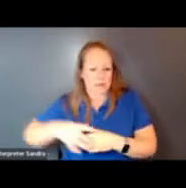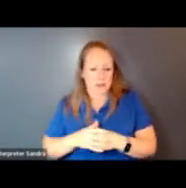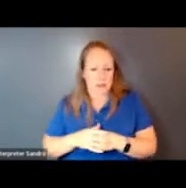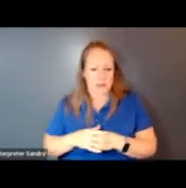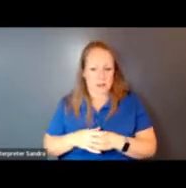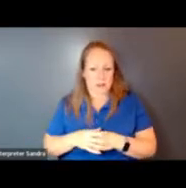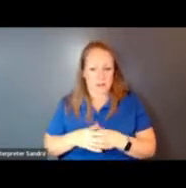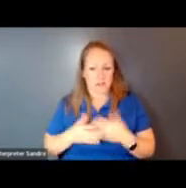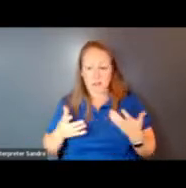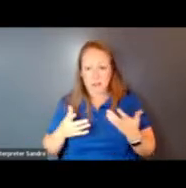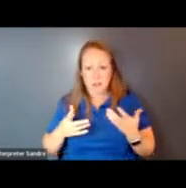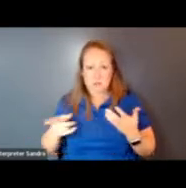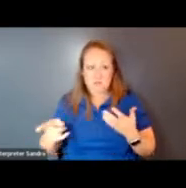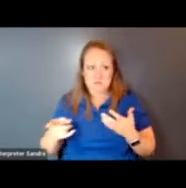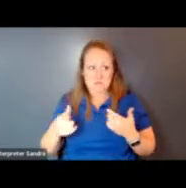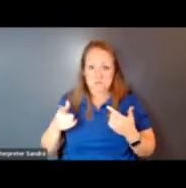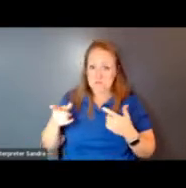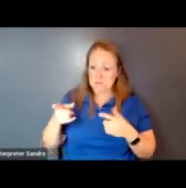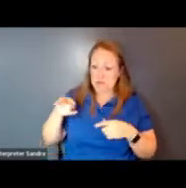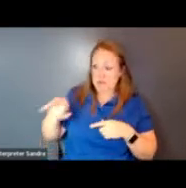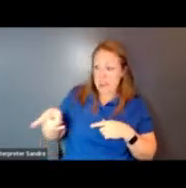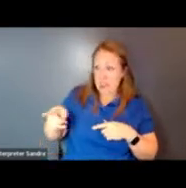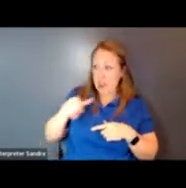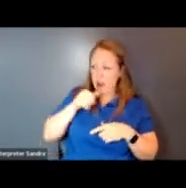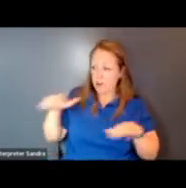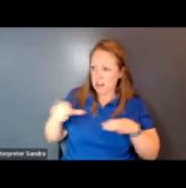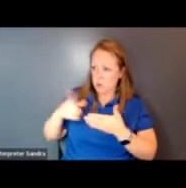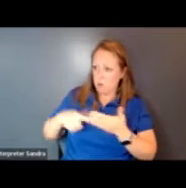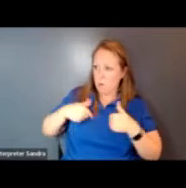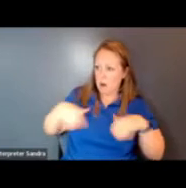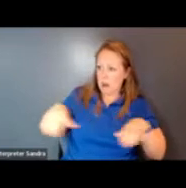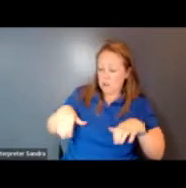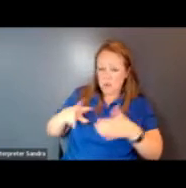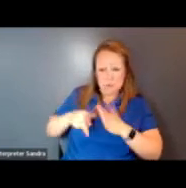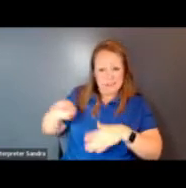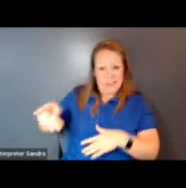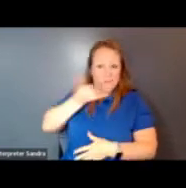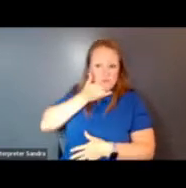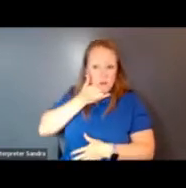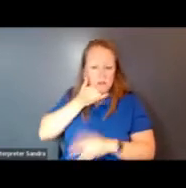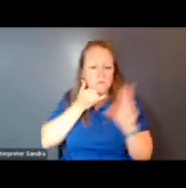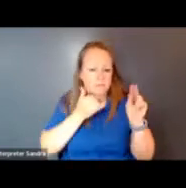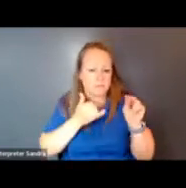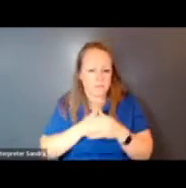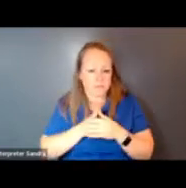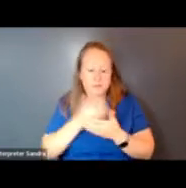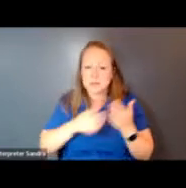the I&A person would do does not mean that the participant is wrong. I know that some of you listening right now are probably